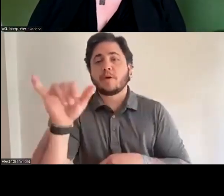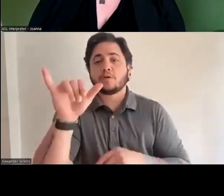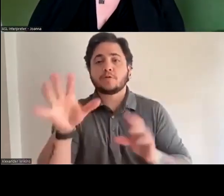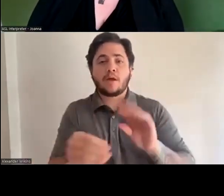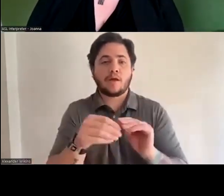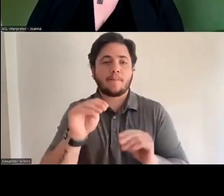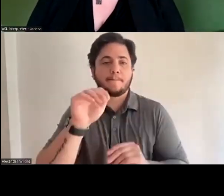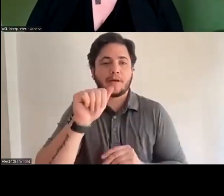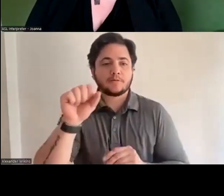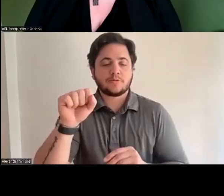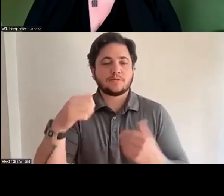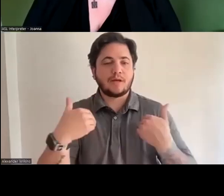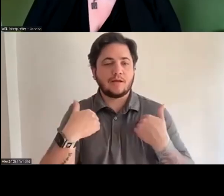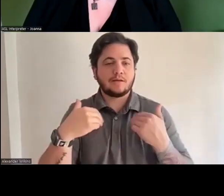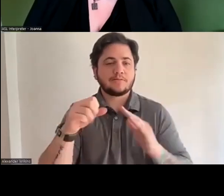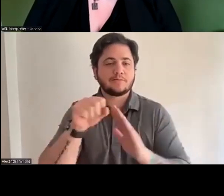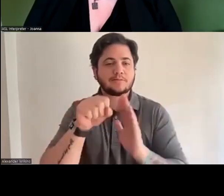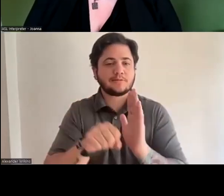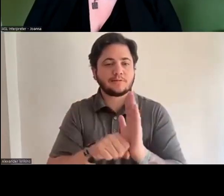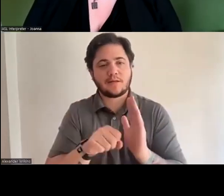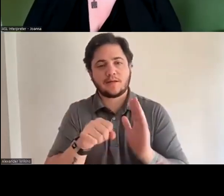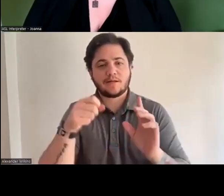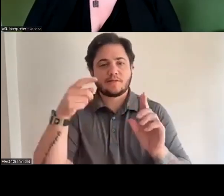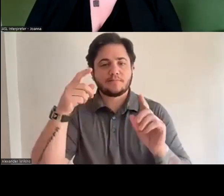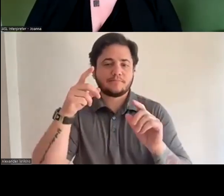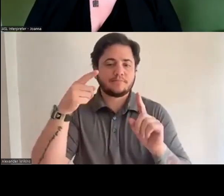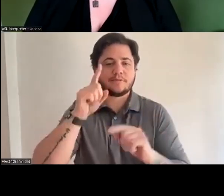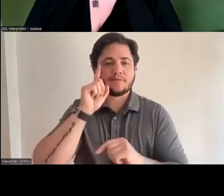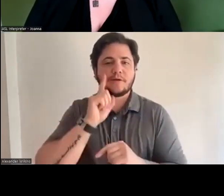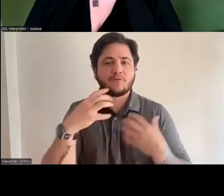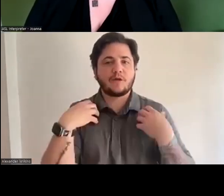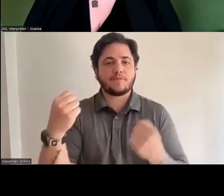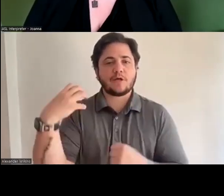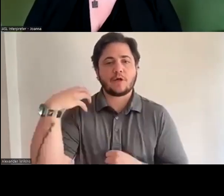want to mention that. I would agree. And also I would add that Massachusetts is one of the